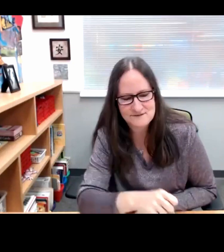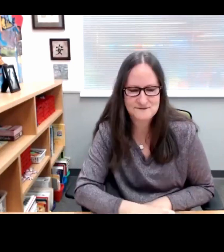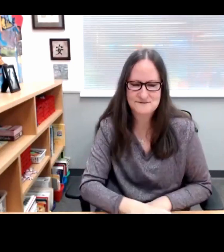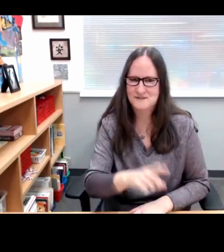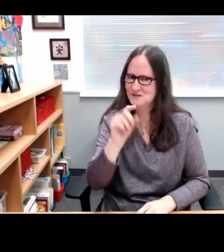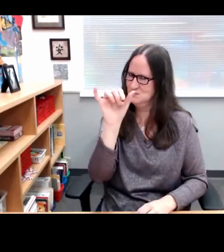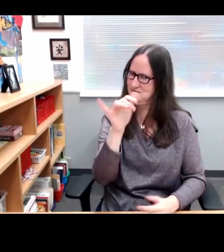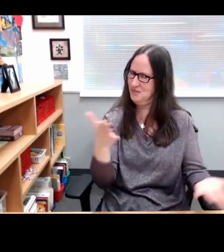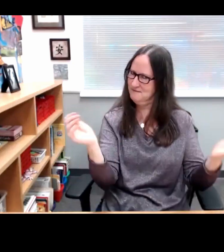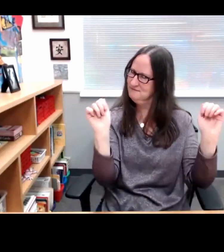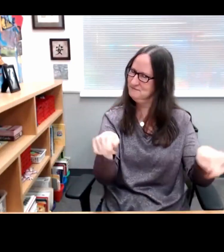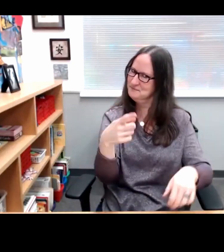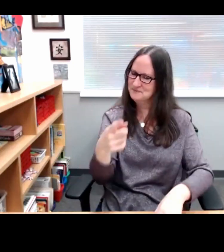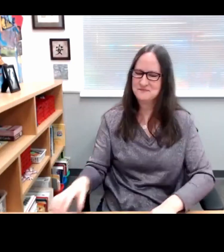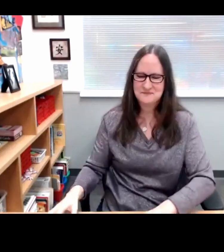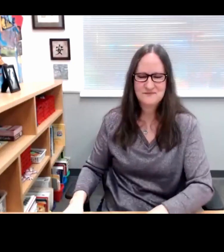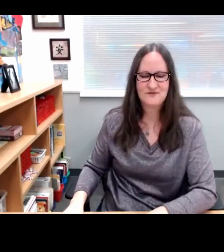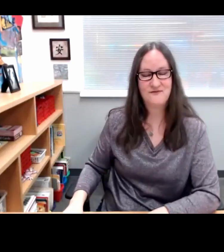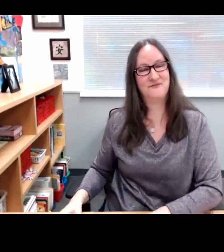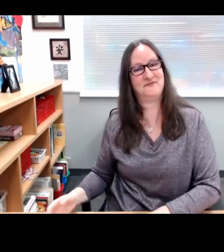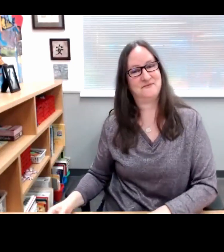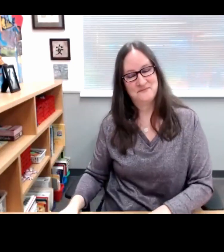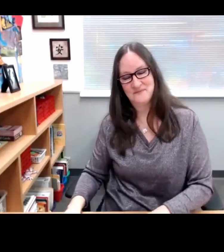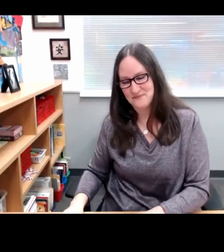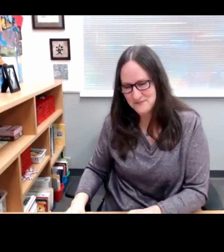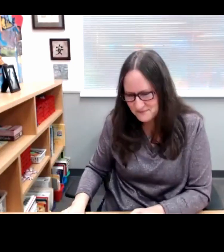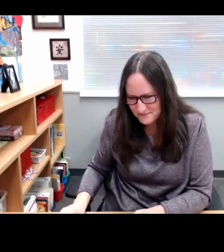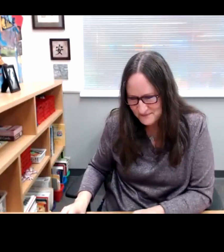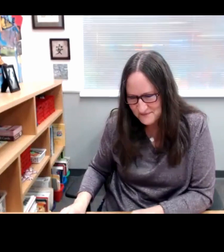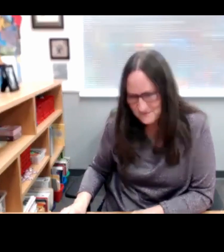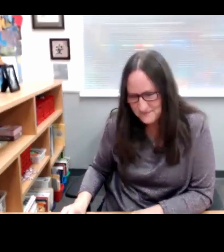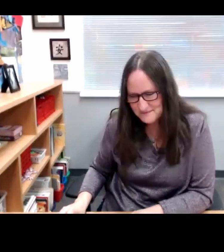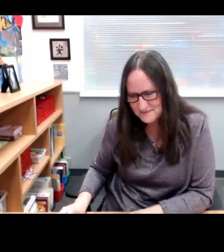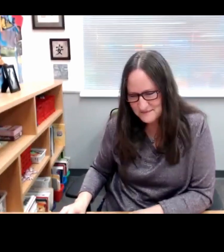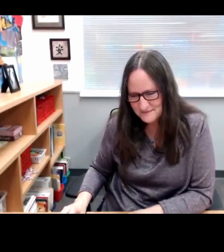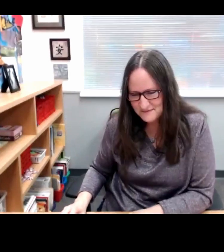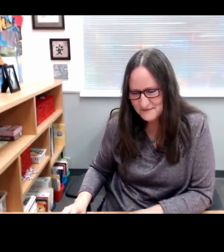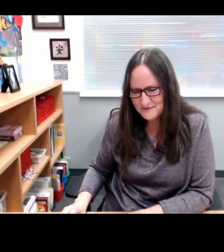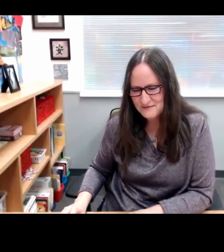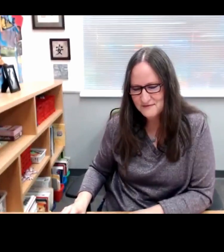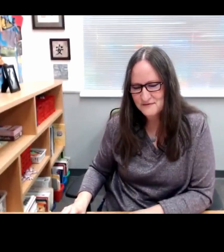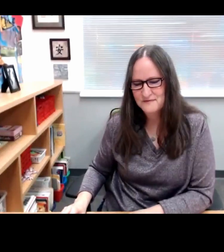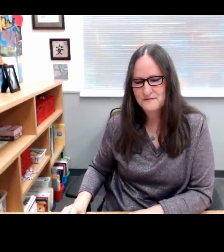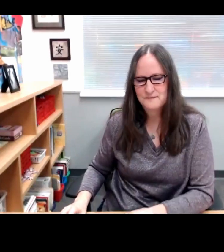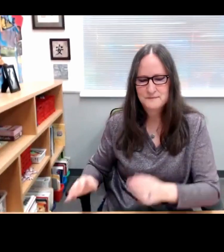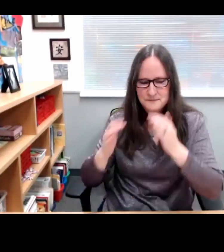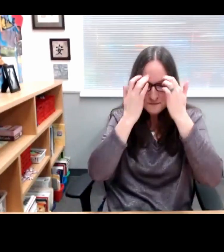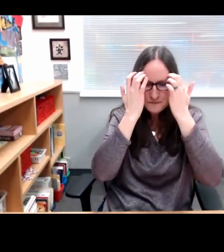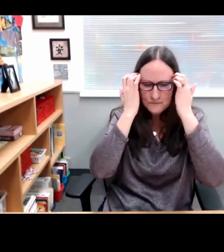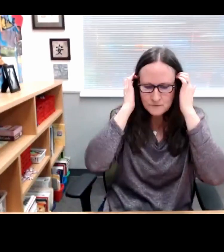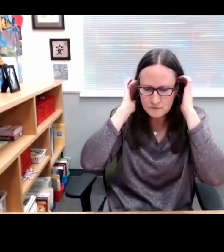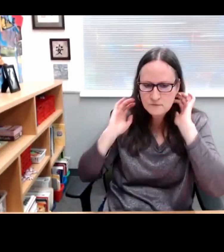and the girls loved it. And so these are little things we could do.